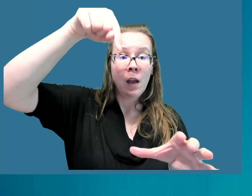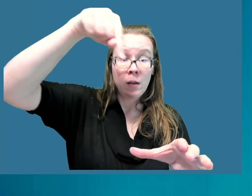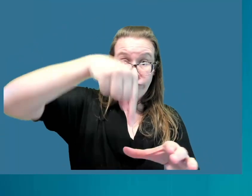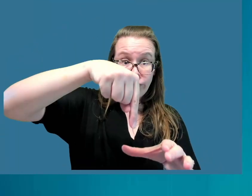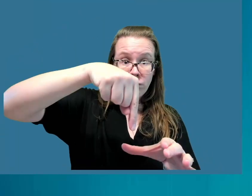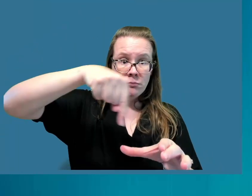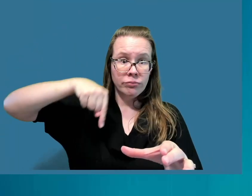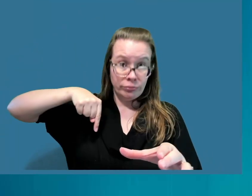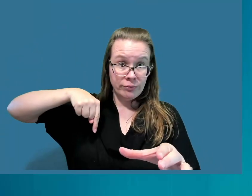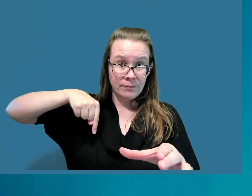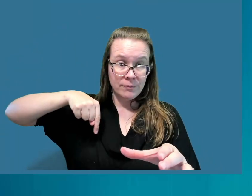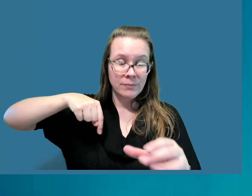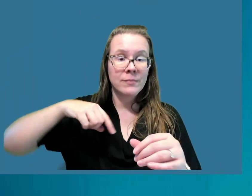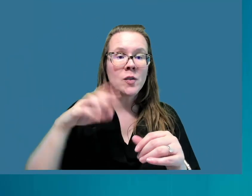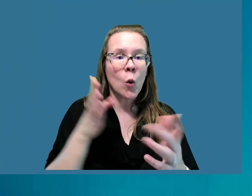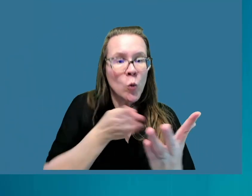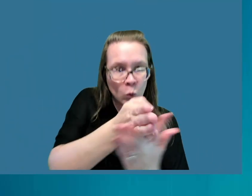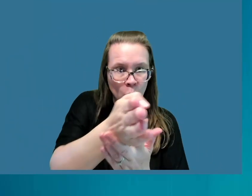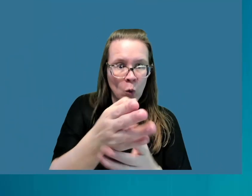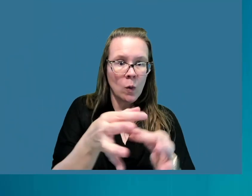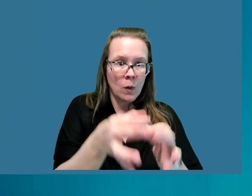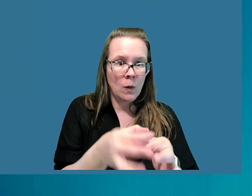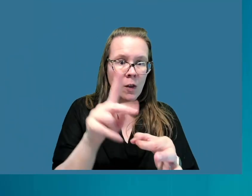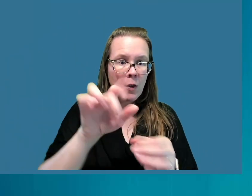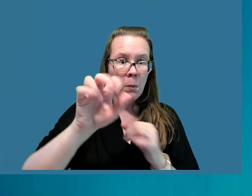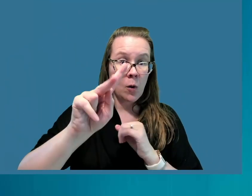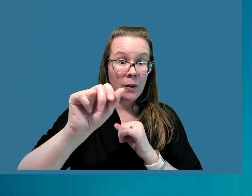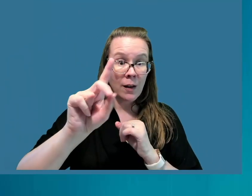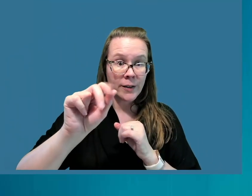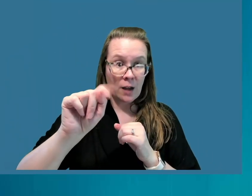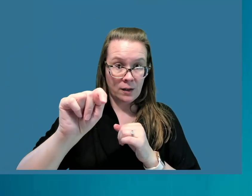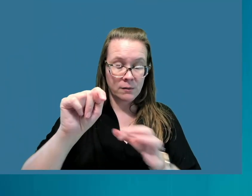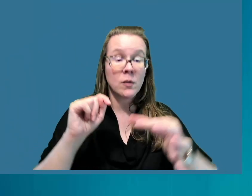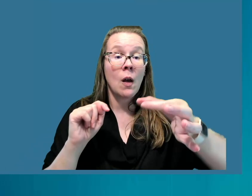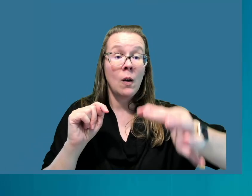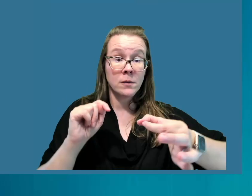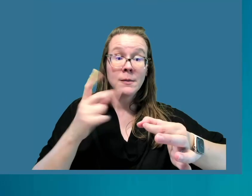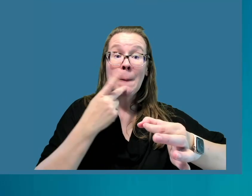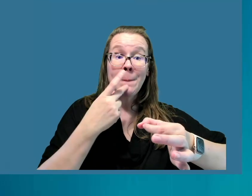in the background color and go straight down through the polka dot. Um, so for this cookie,